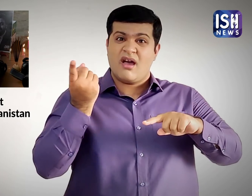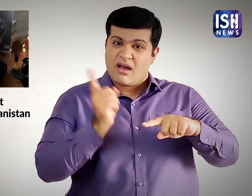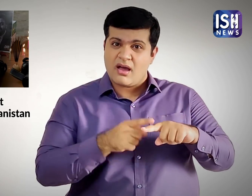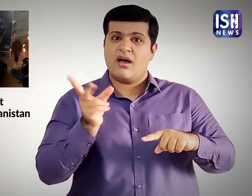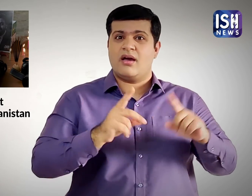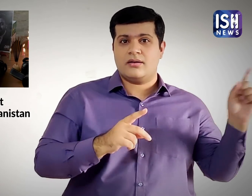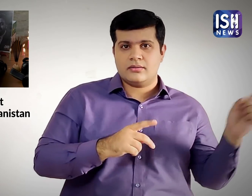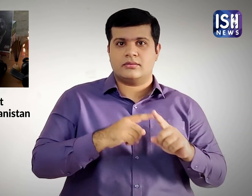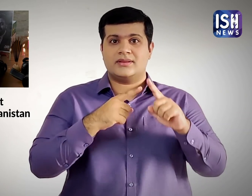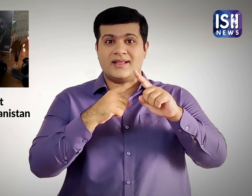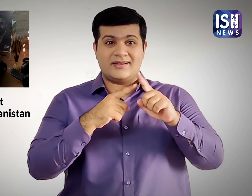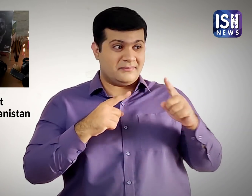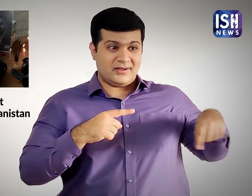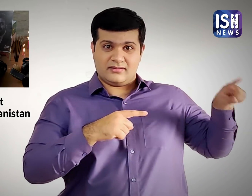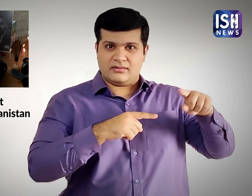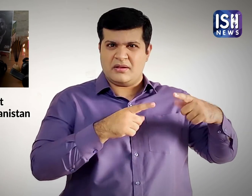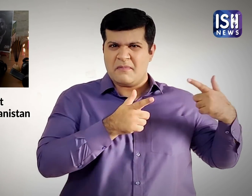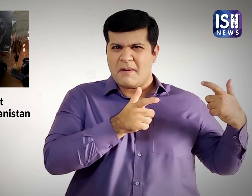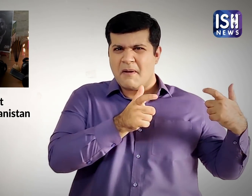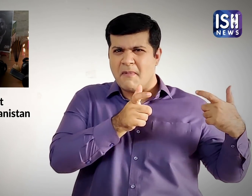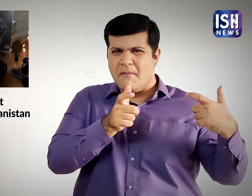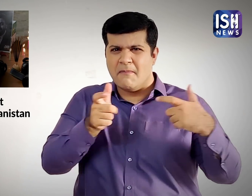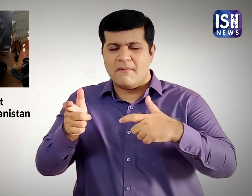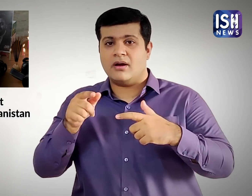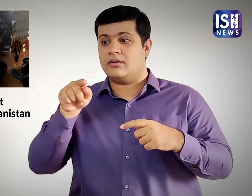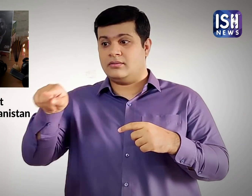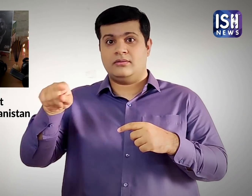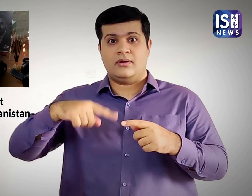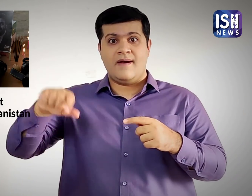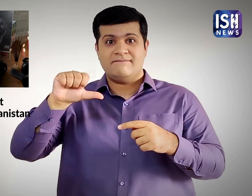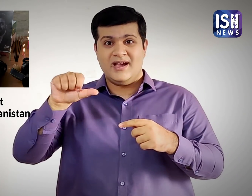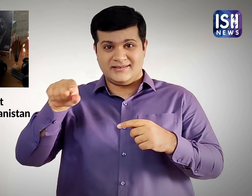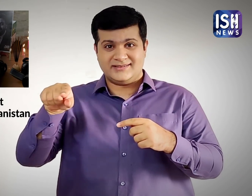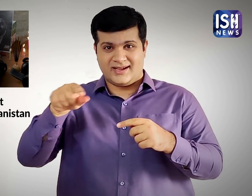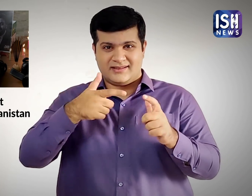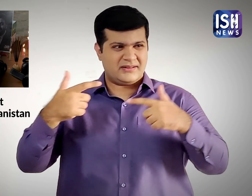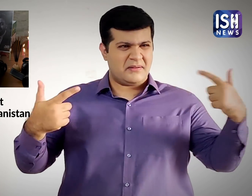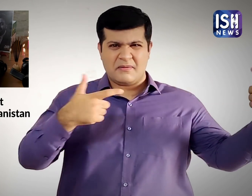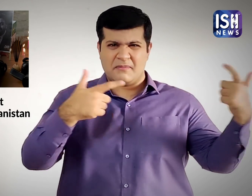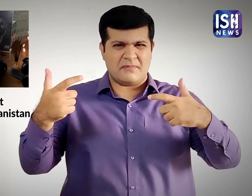The Taliban started firing at the Afghan army.